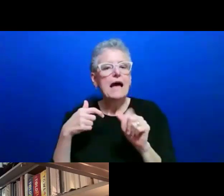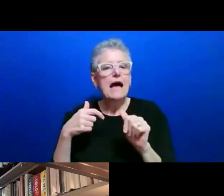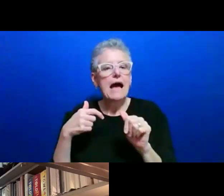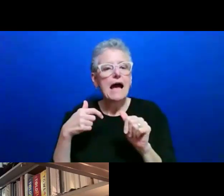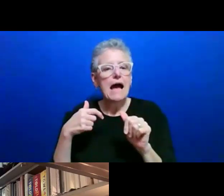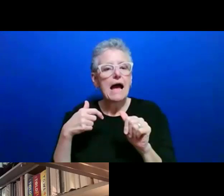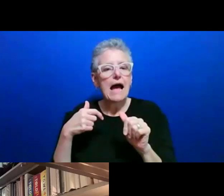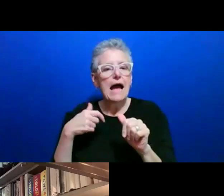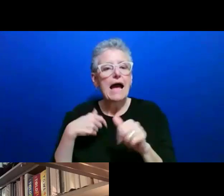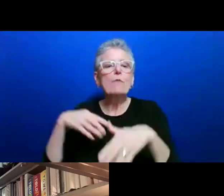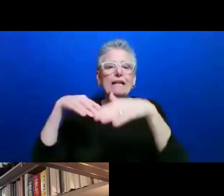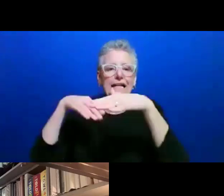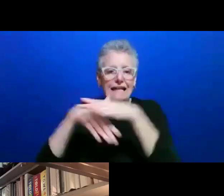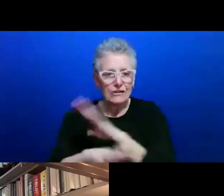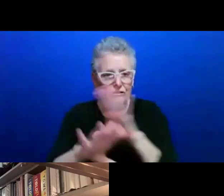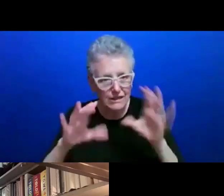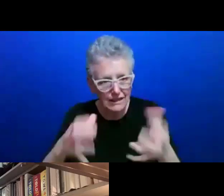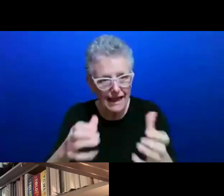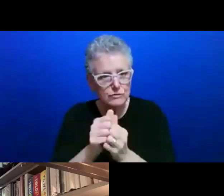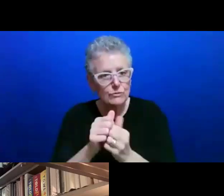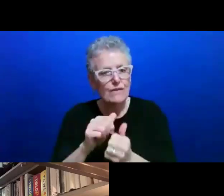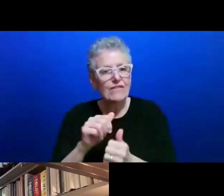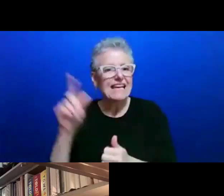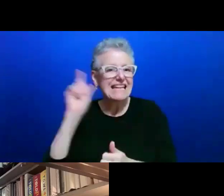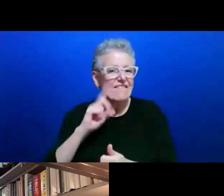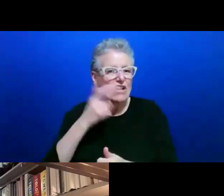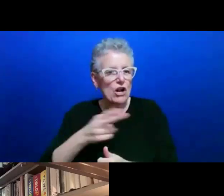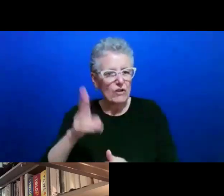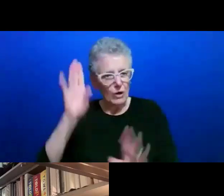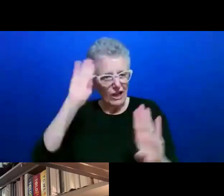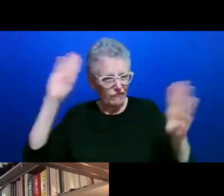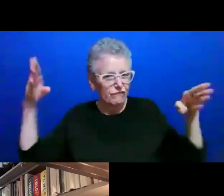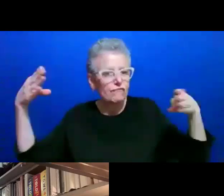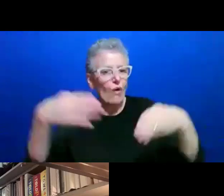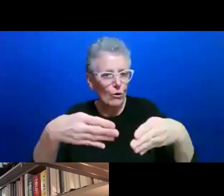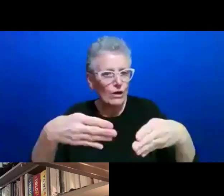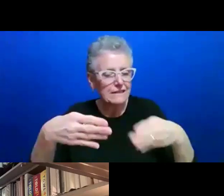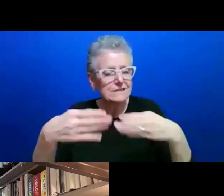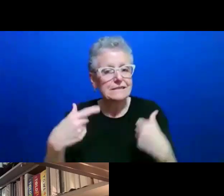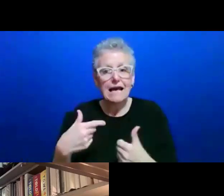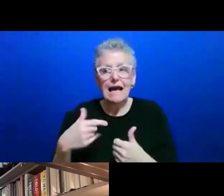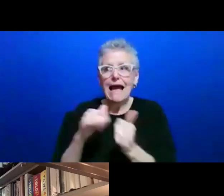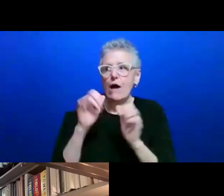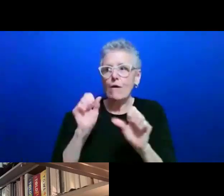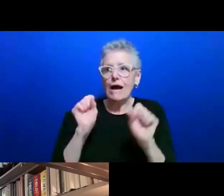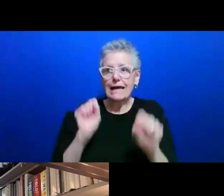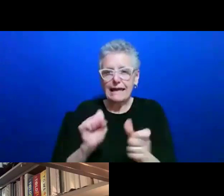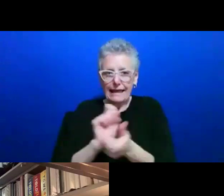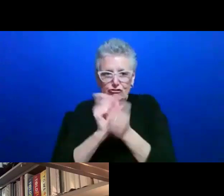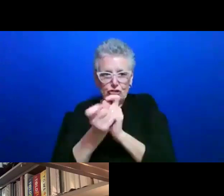with my deaf and hard of hearing focus, and how I can adapt things and change things